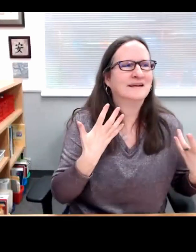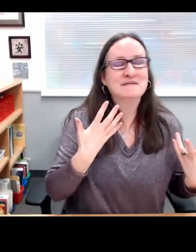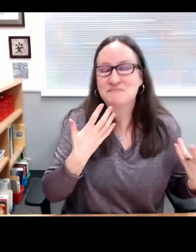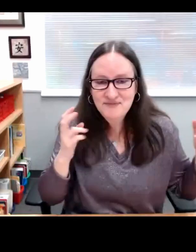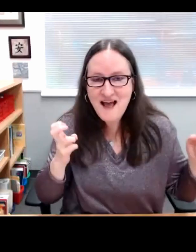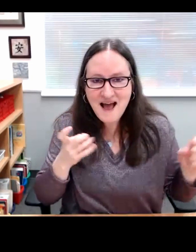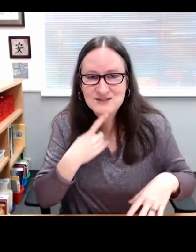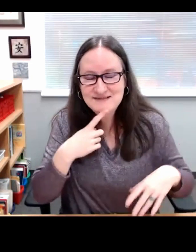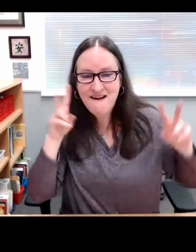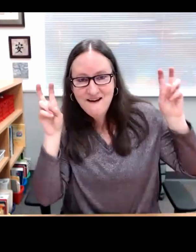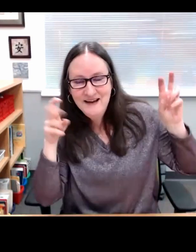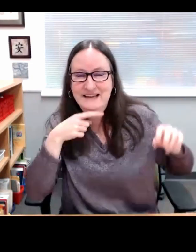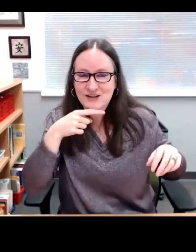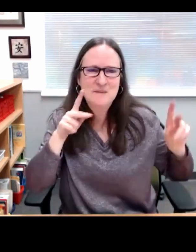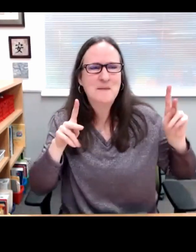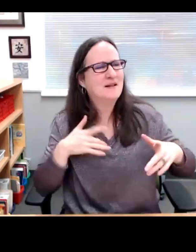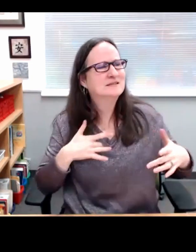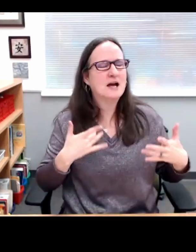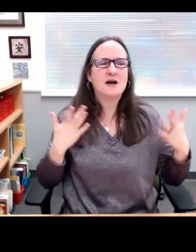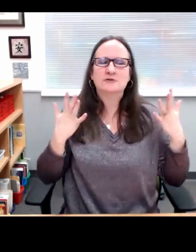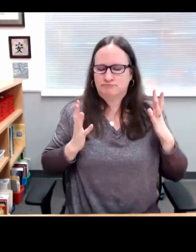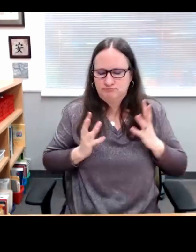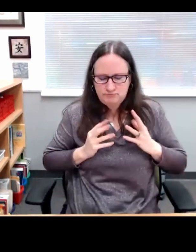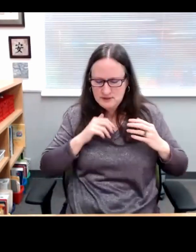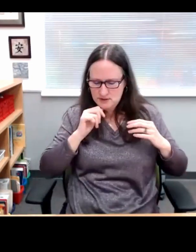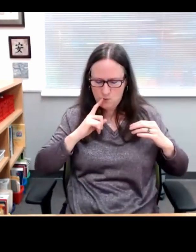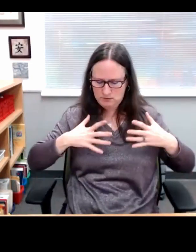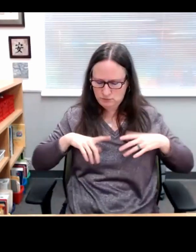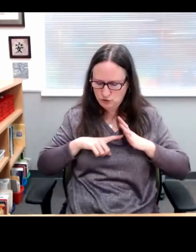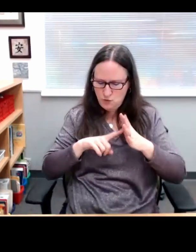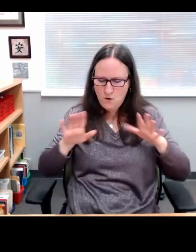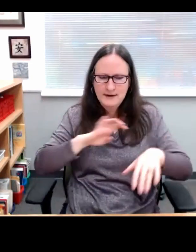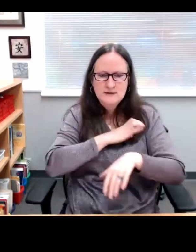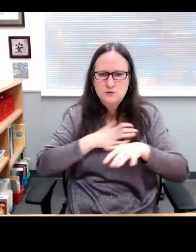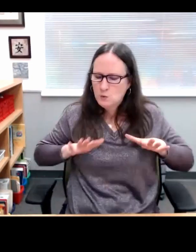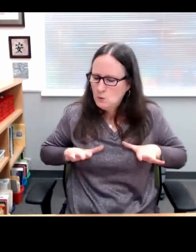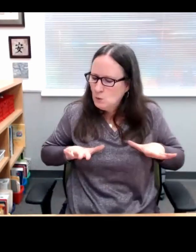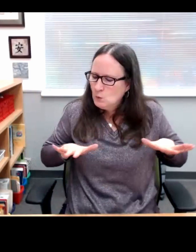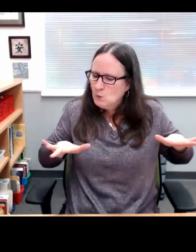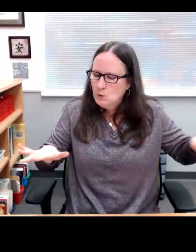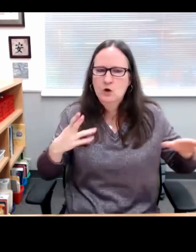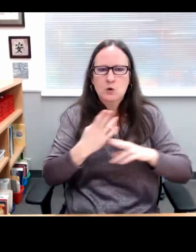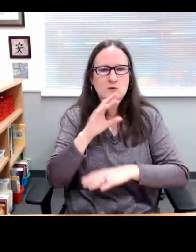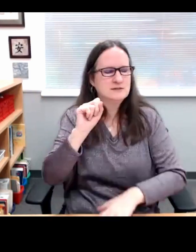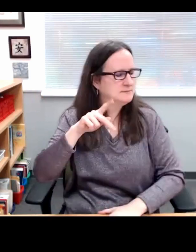their hands and their bodies. I don't want to say hearing, talk about hearing, but